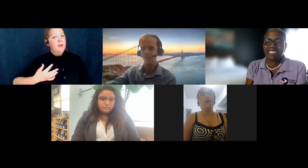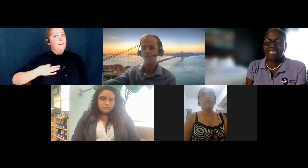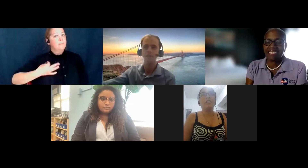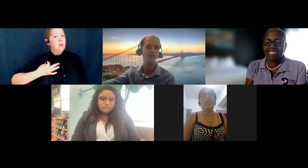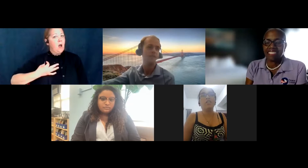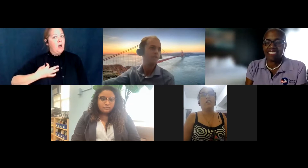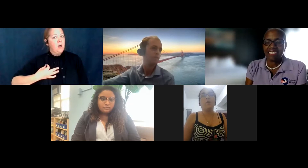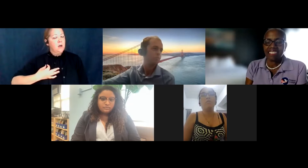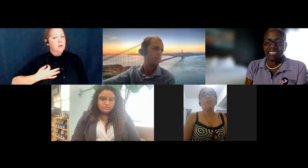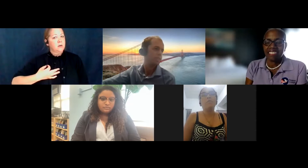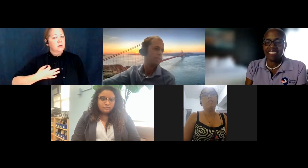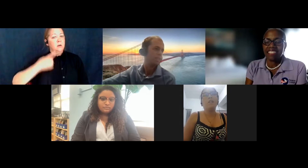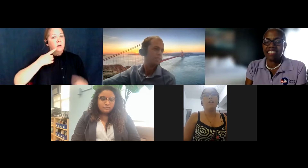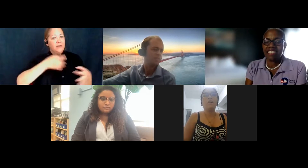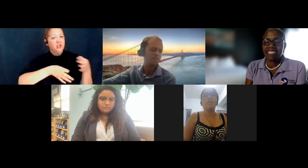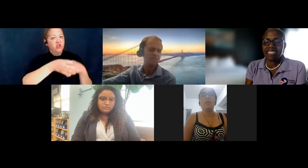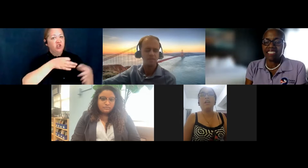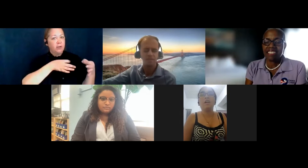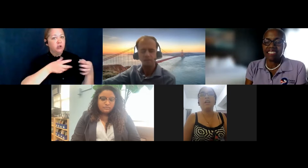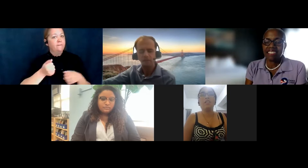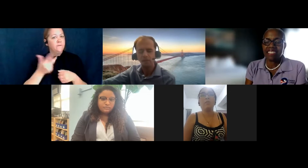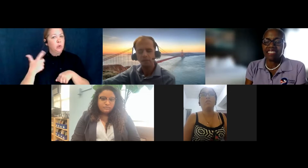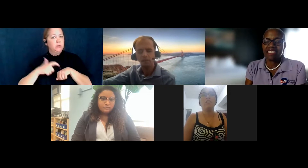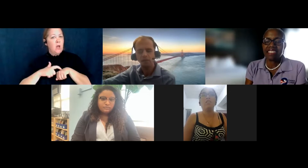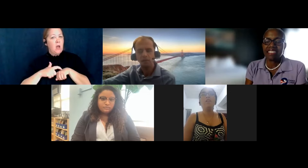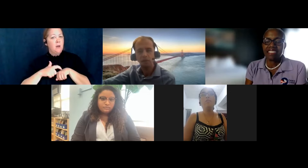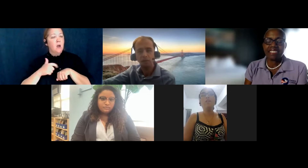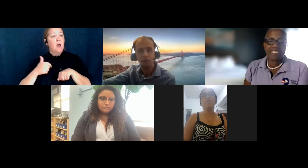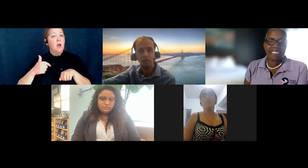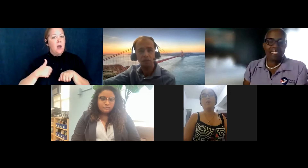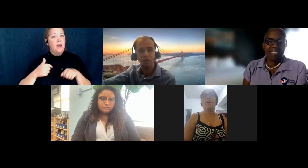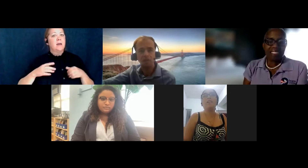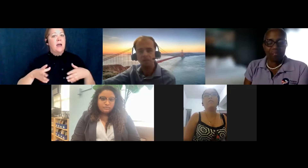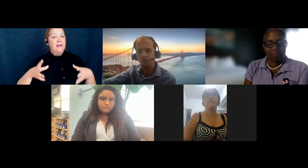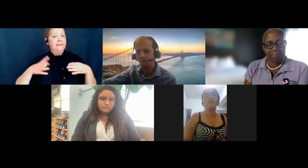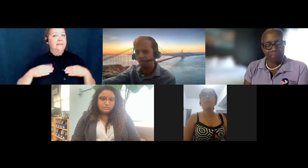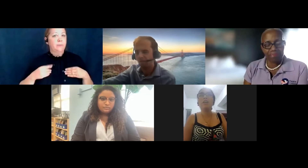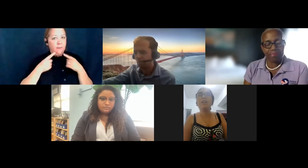an exchange a couple of times, and I got accepted after the second one. So, you need to keep trying.